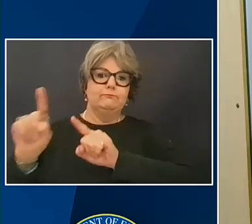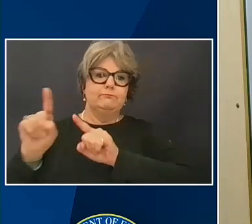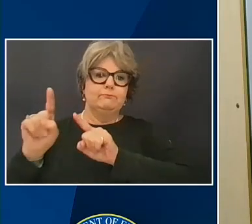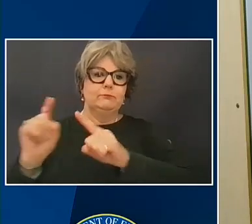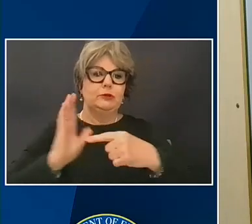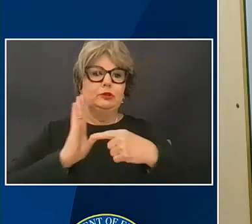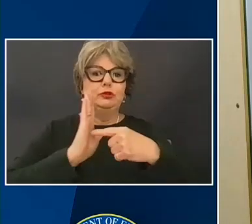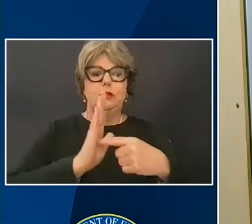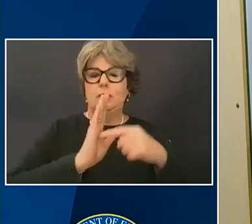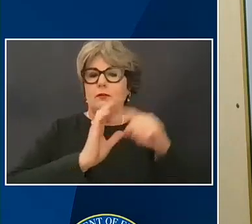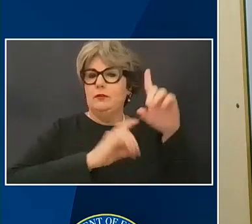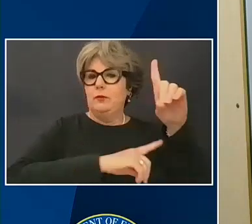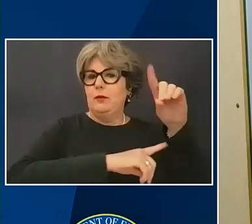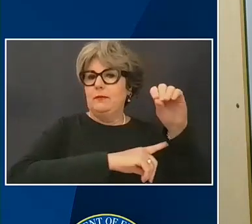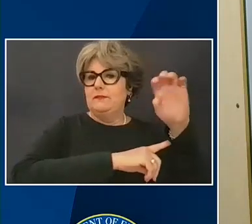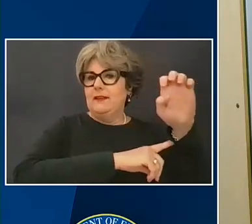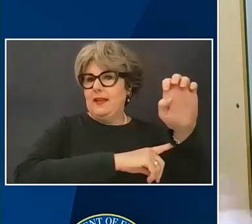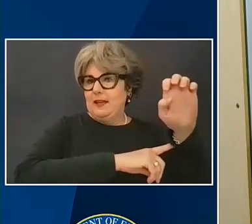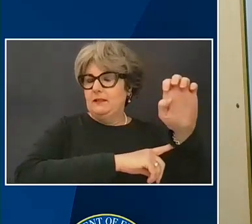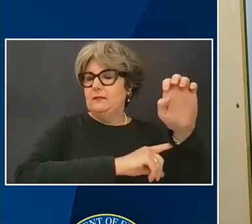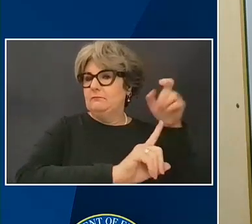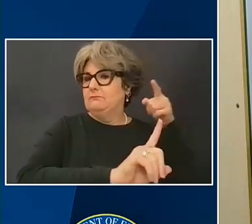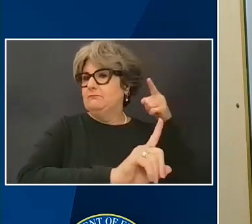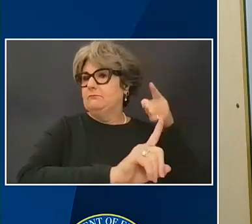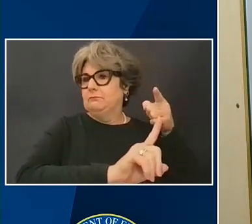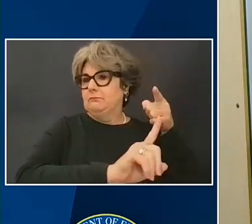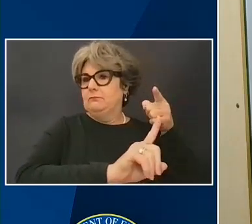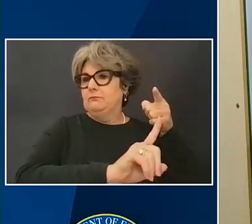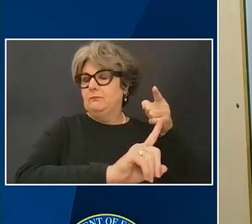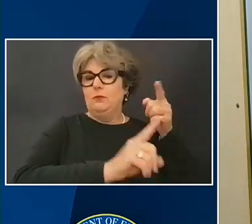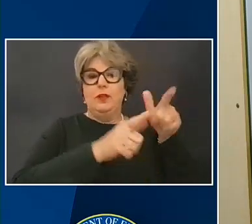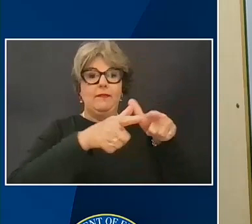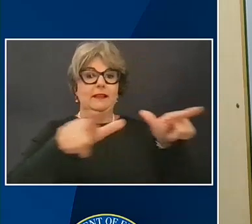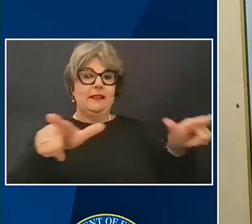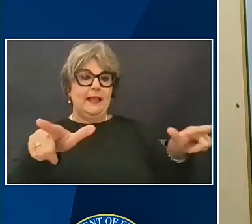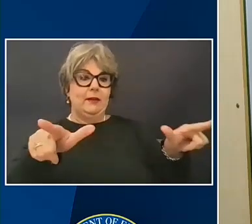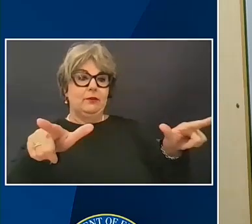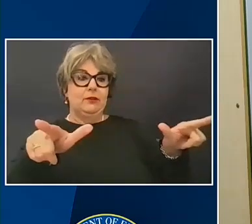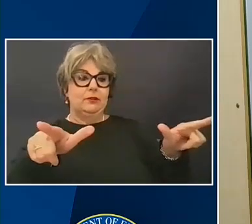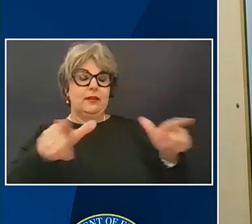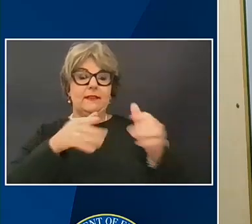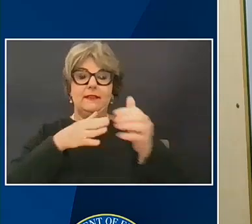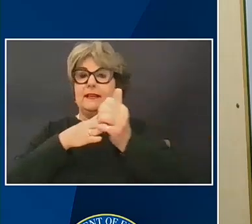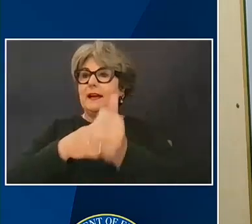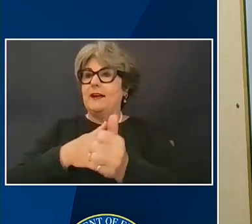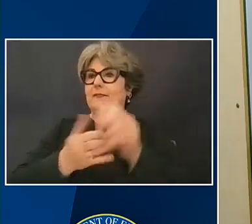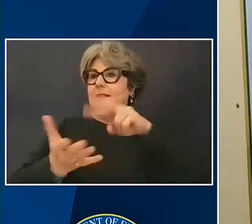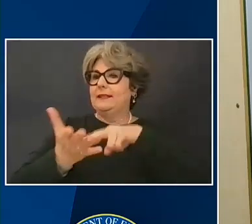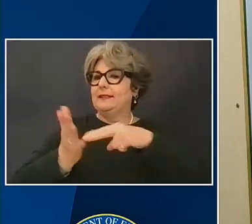intention is? As opposed to saying, we'll have this language and then give guidance that it actually doesn't mean what it says. I guess I would just suggest clarity